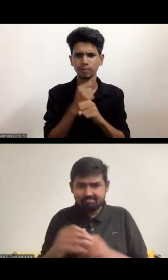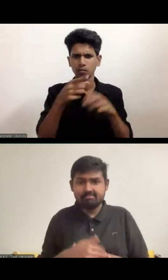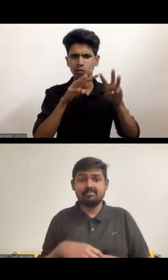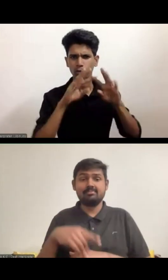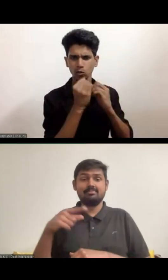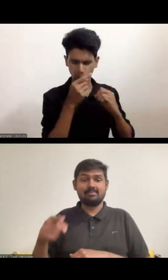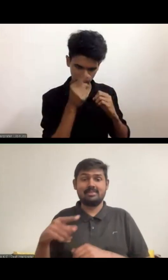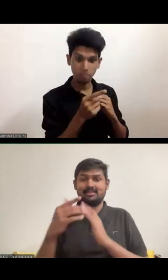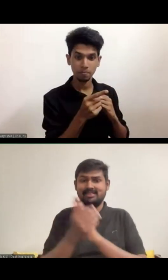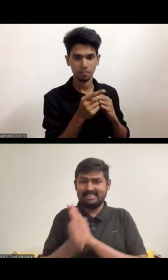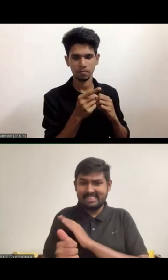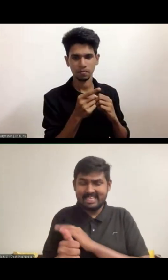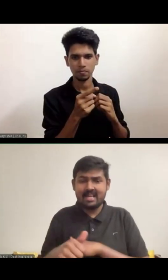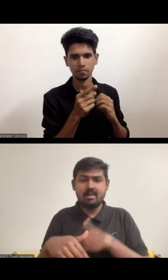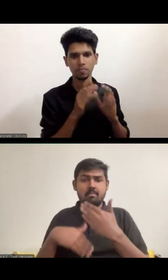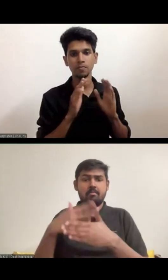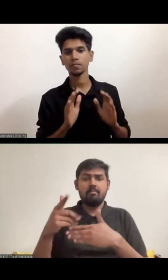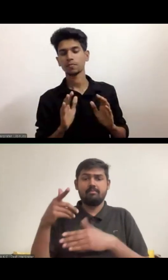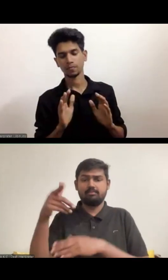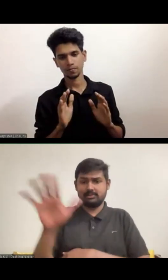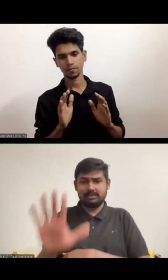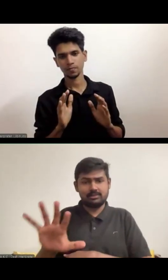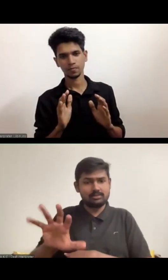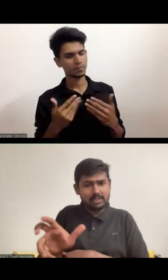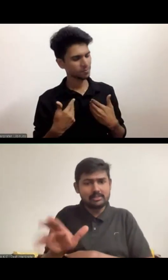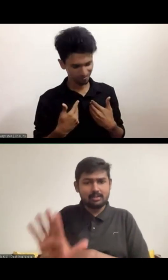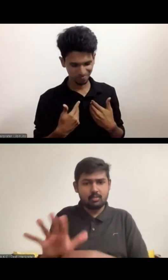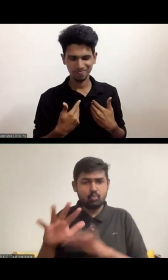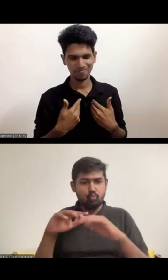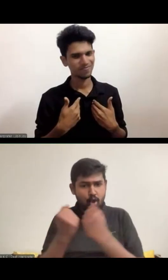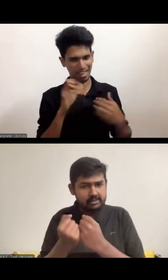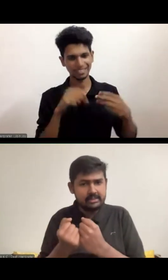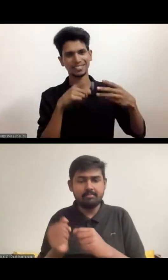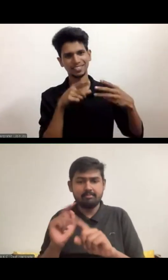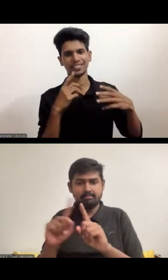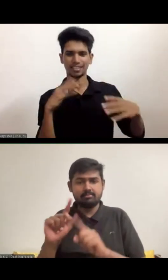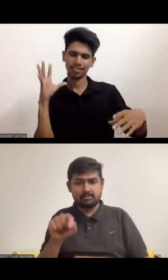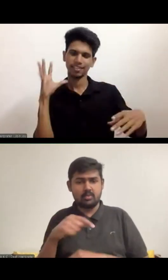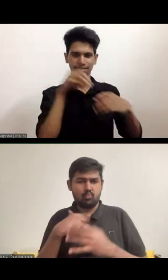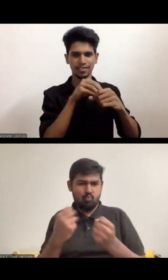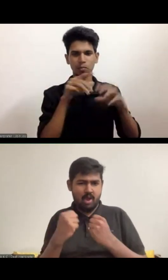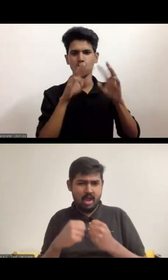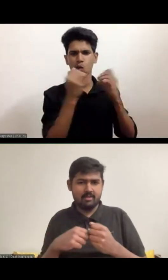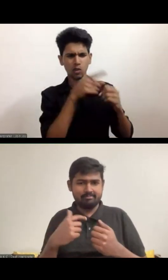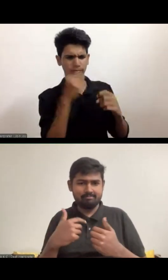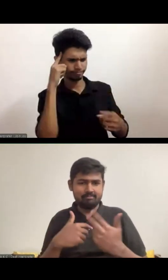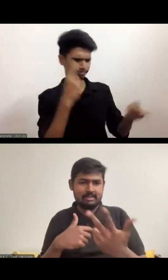I, I, I was a key part in developing the workshops and leading that initial workshop.